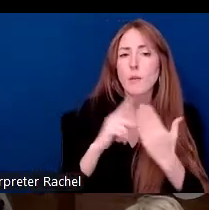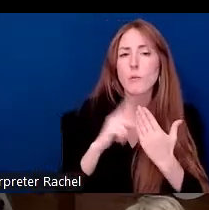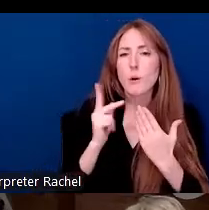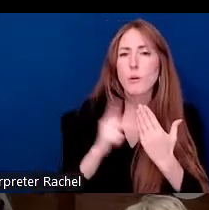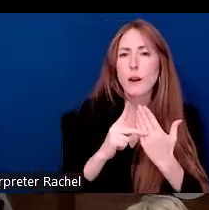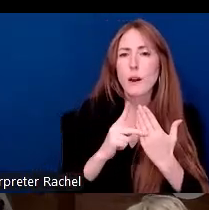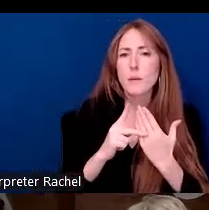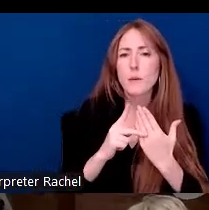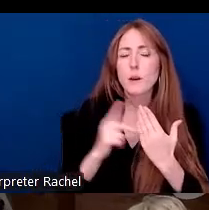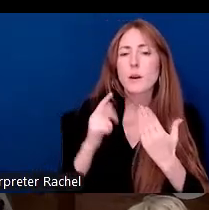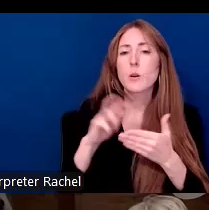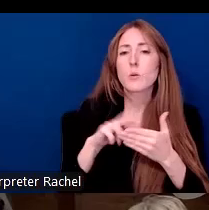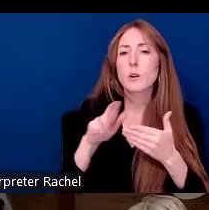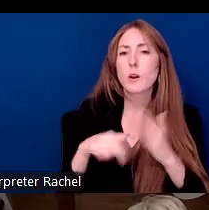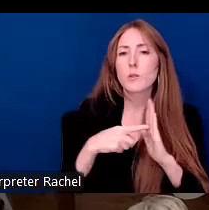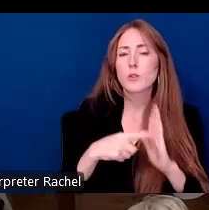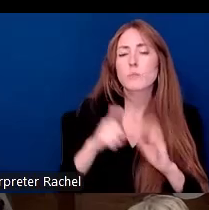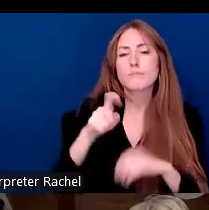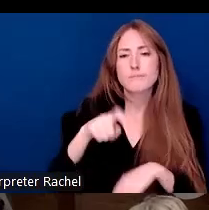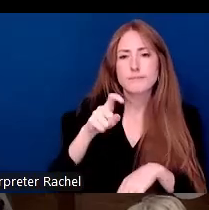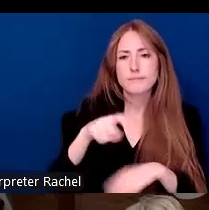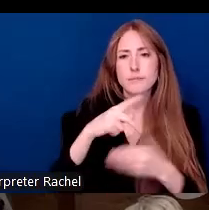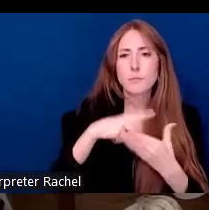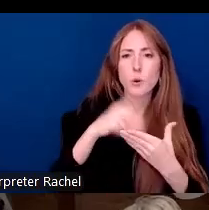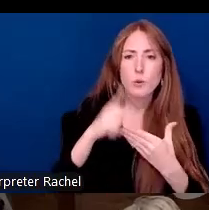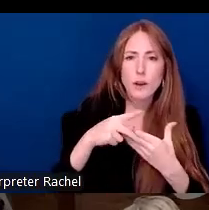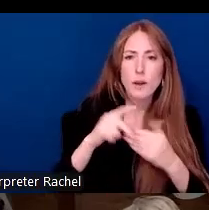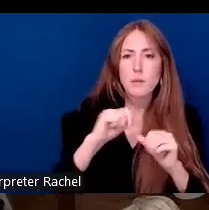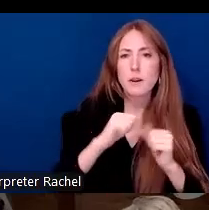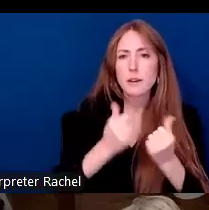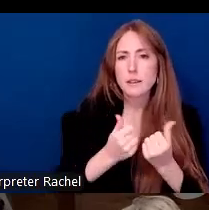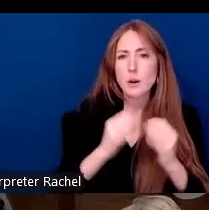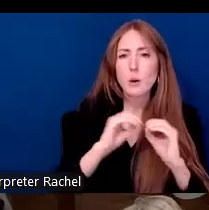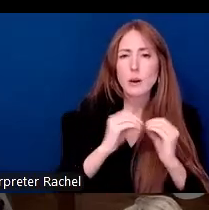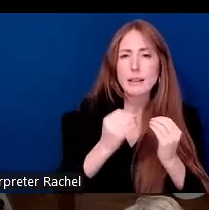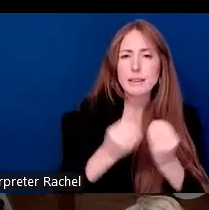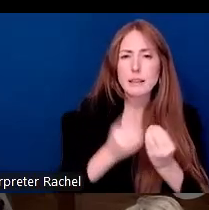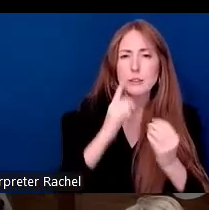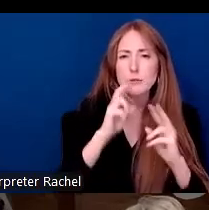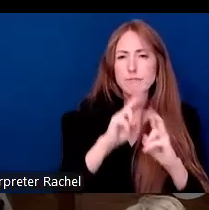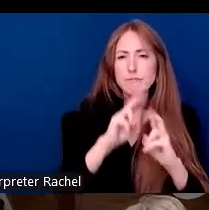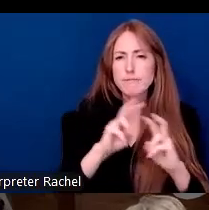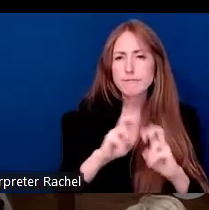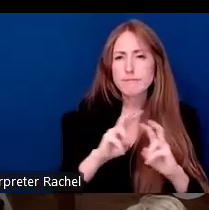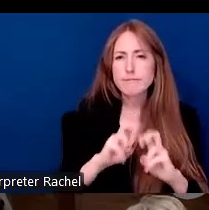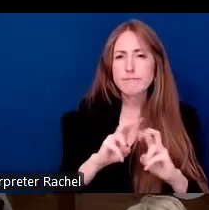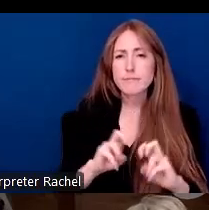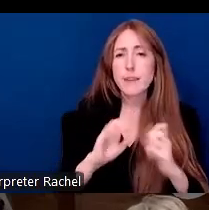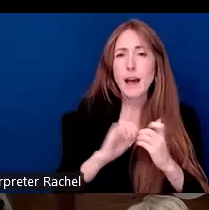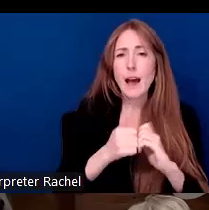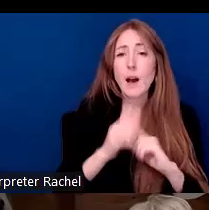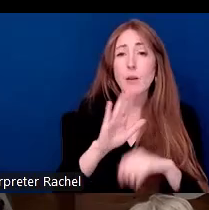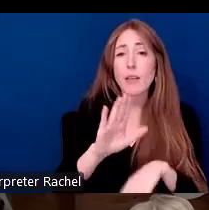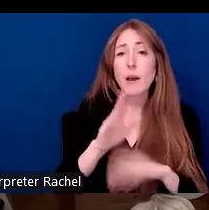agencies, organizations to examine how routine and taken-for-granted policies, expectations,